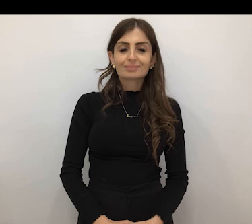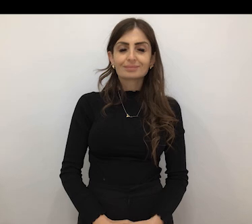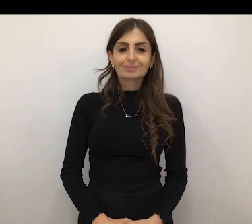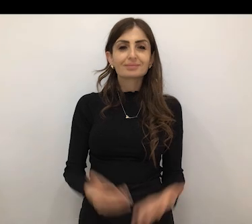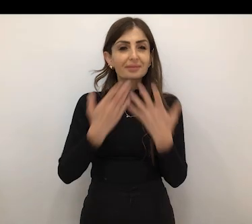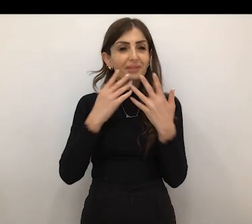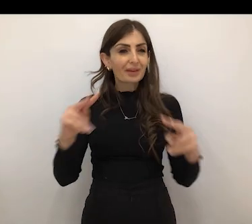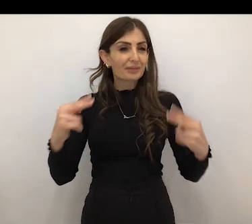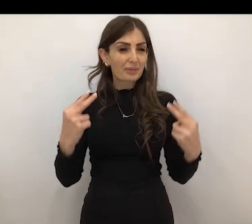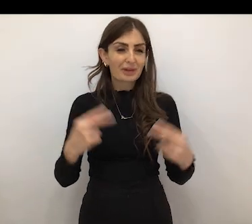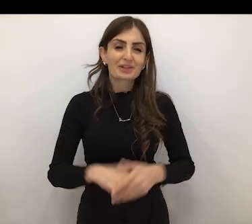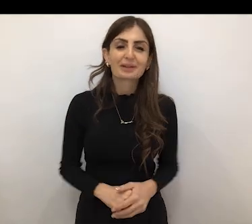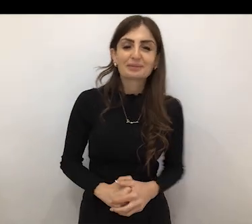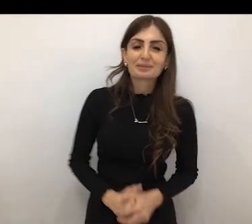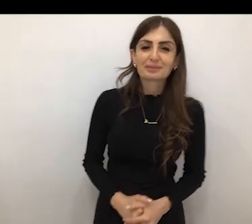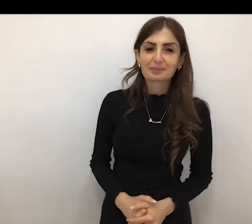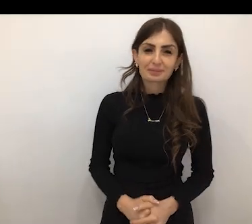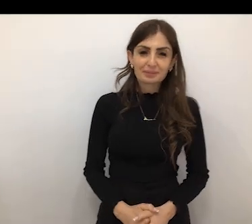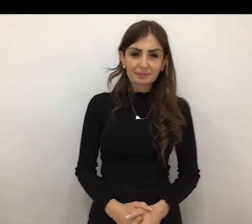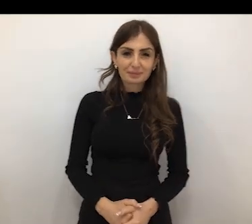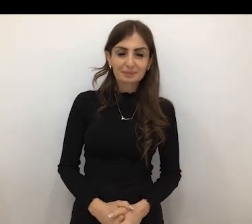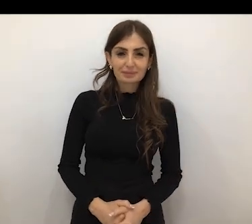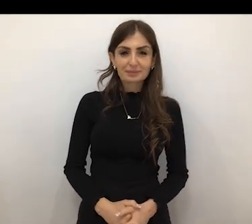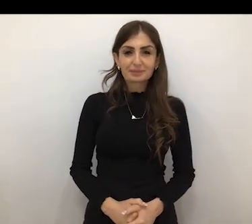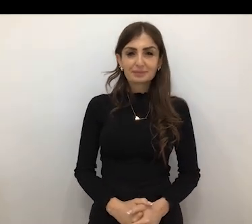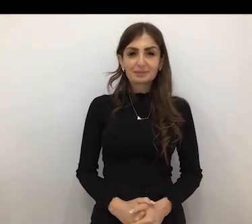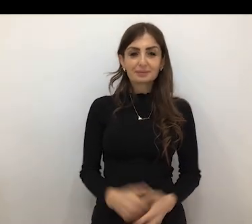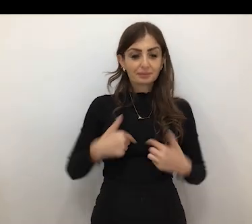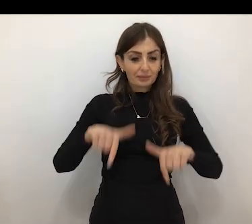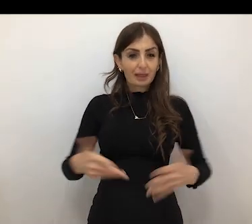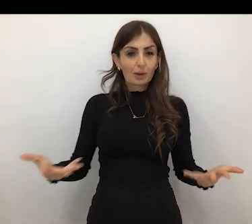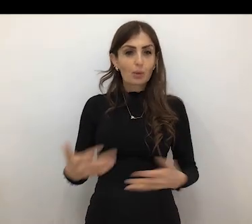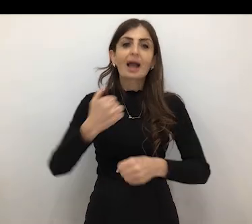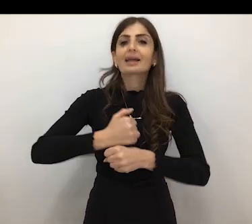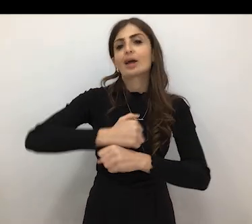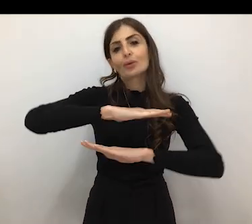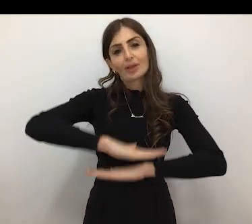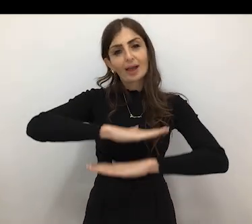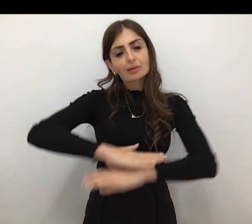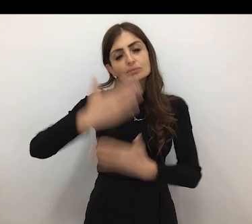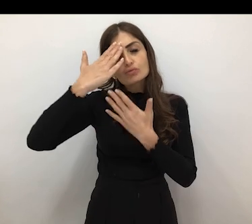Thanks for watching this video about the Music Australia Export Development Fund. I am speaking from unceded Gadigal land,